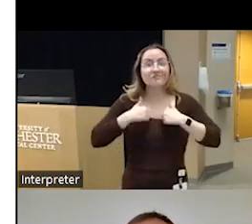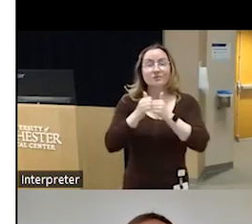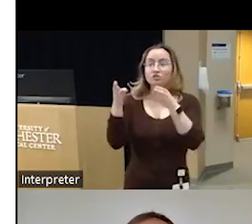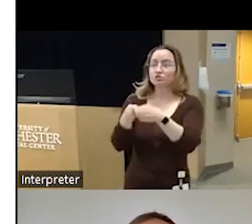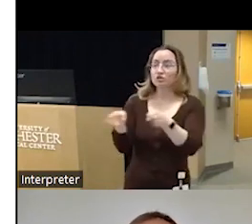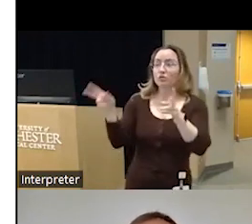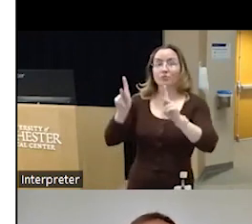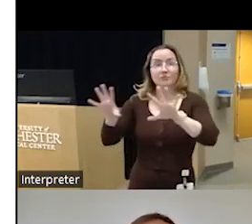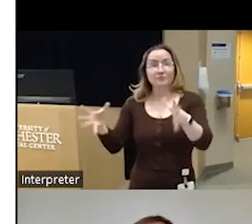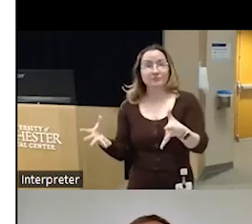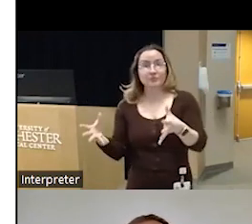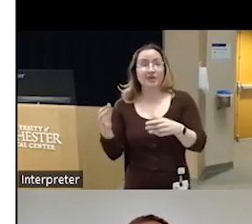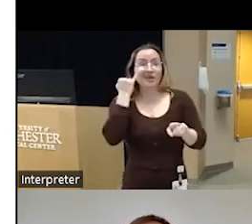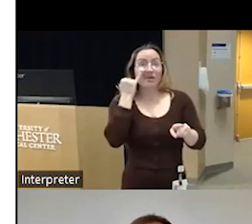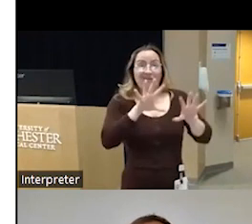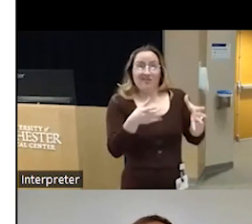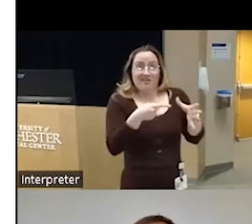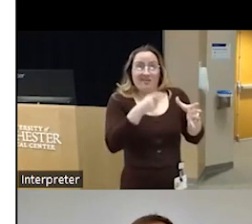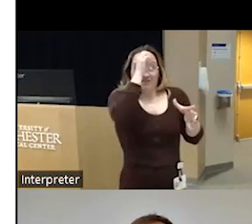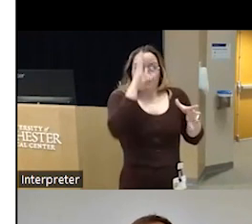People with schizophrenia who also have metabolic syndrome